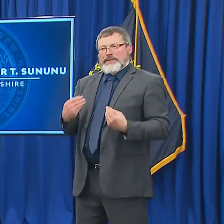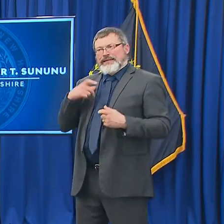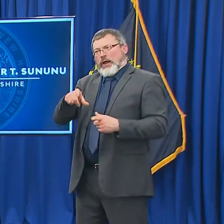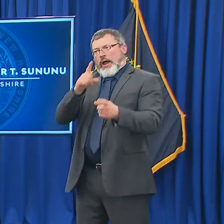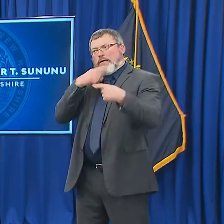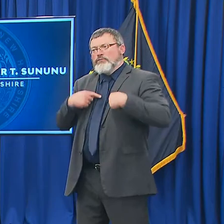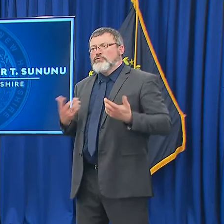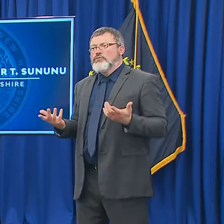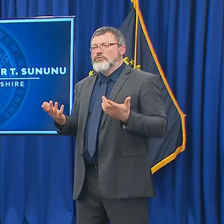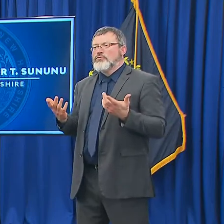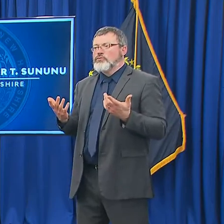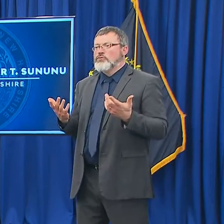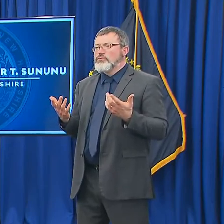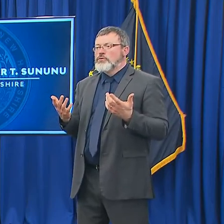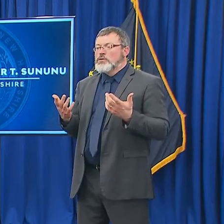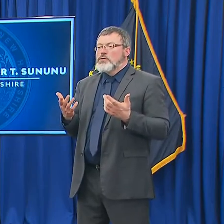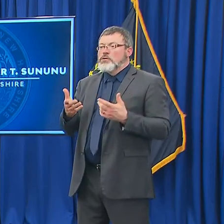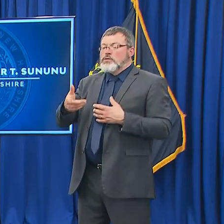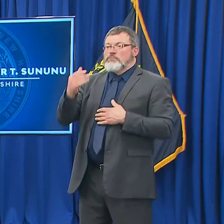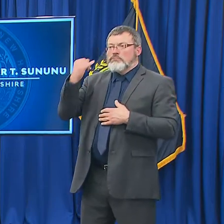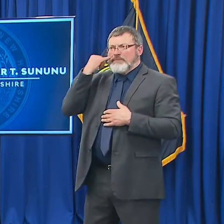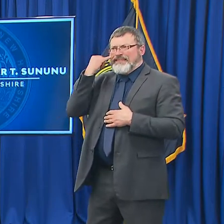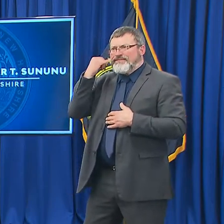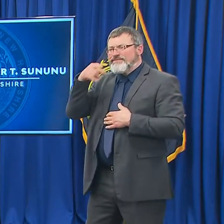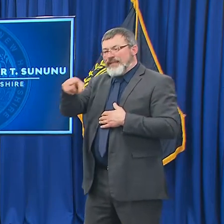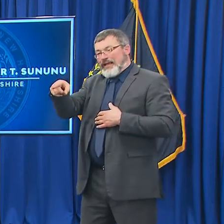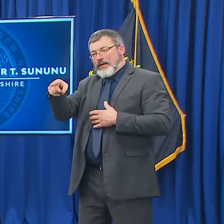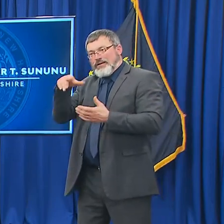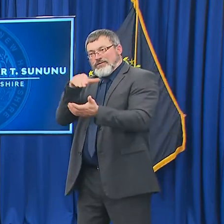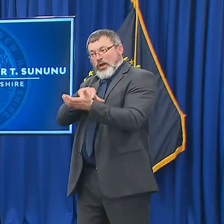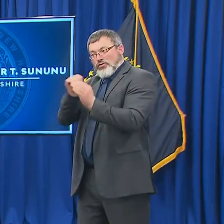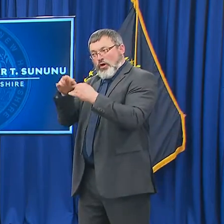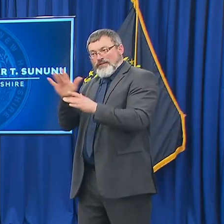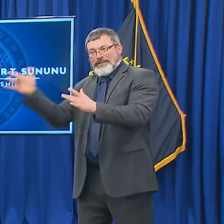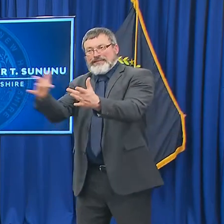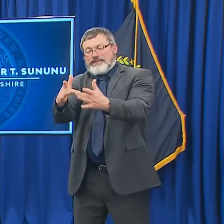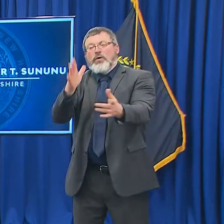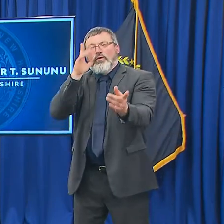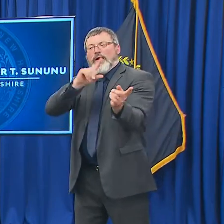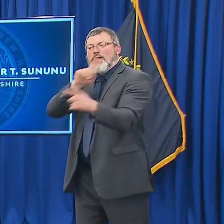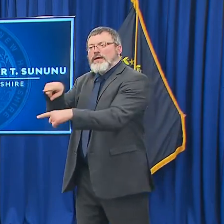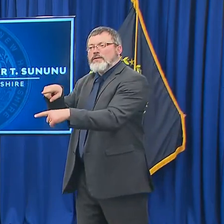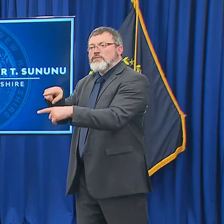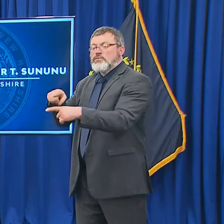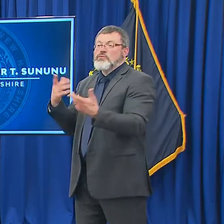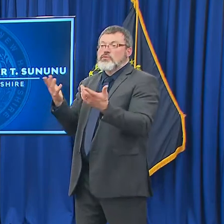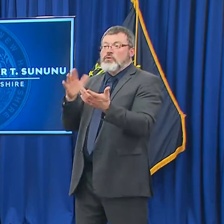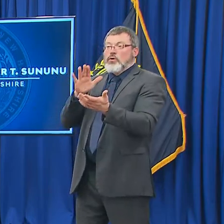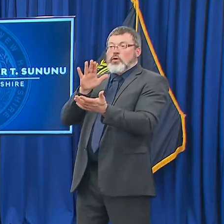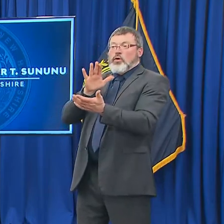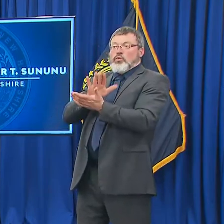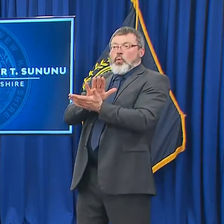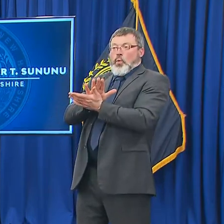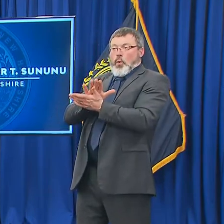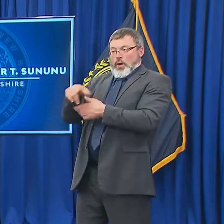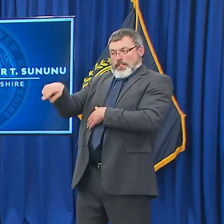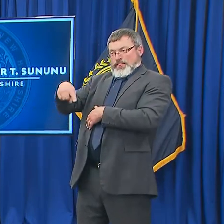So that's I think that's likely the vast majority the issues if folks aren't for those folks where we're not making contact if someone does want to pick up the phone.